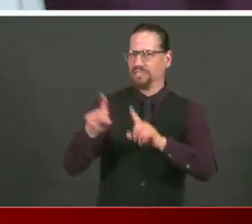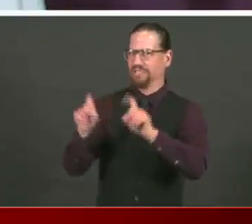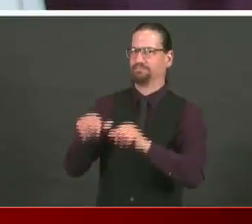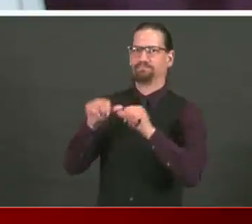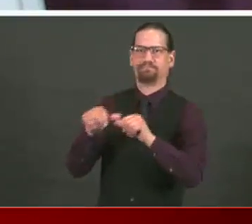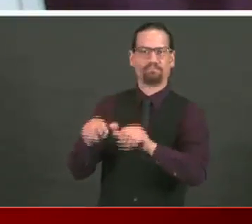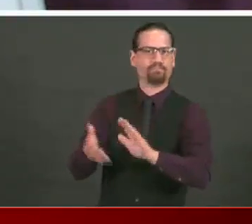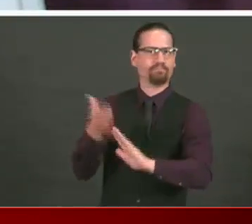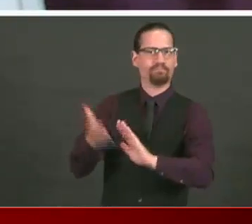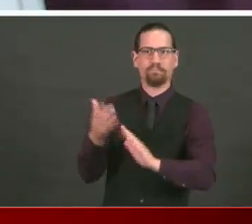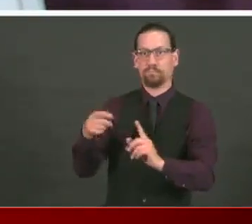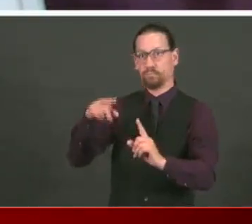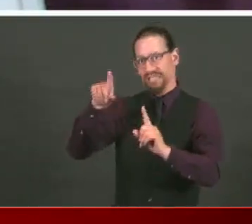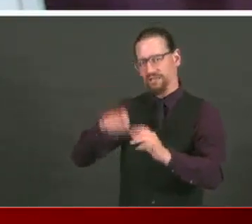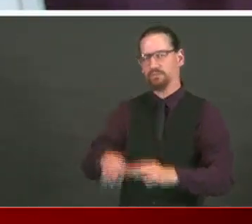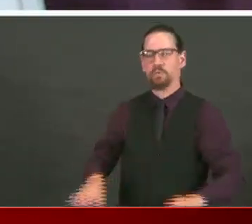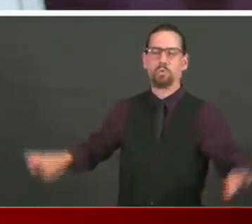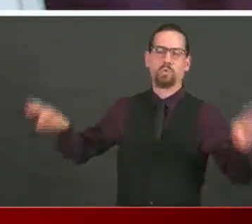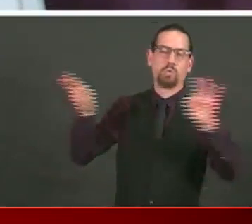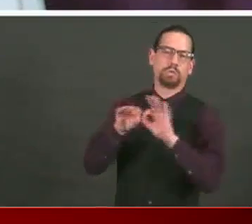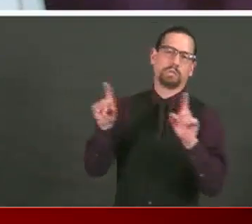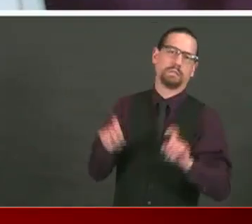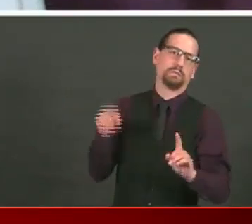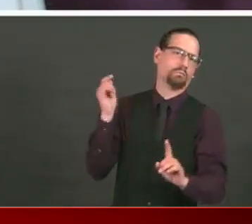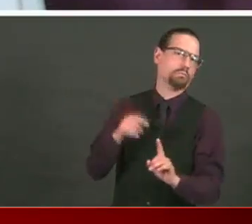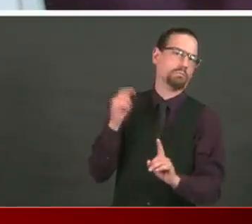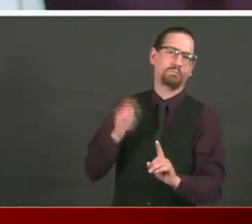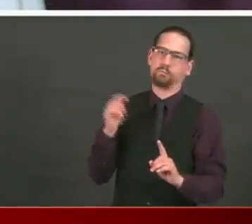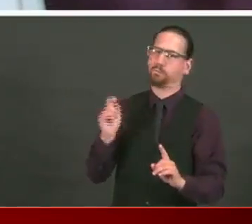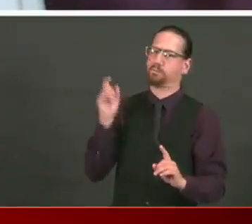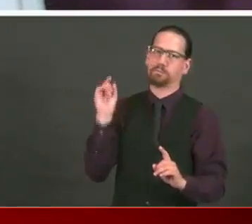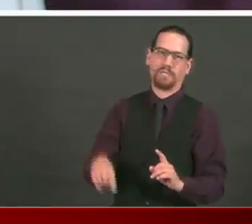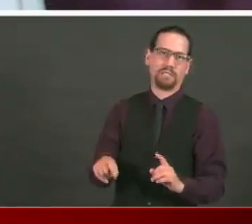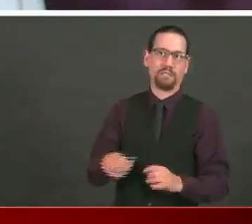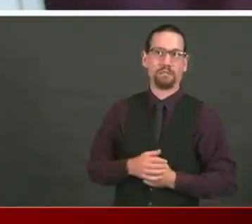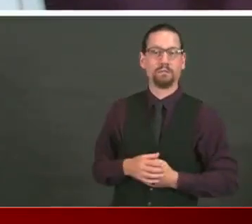WHO IS SICK TO ISOLATE THEM. AT THE SAME TIME WE HAVE TO BE